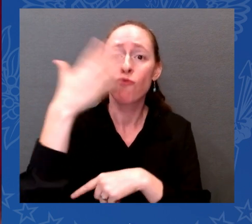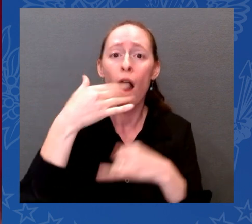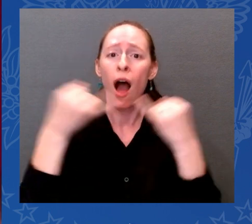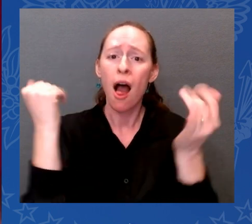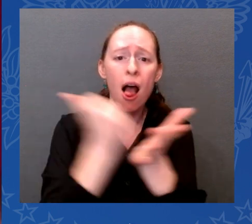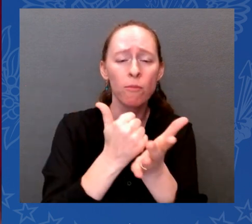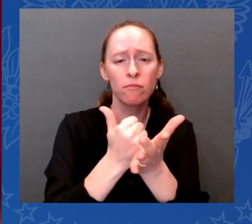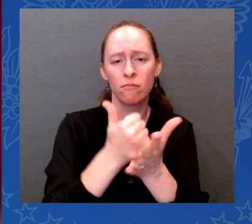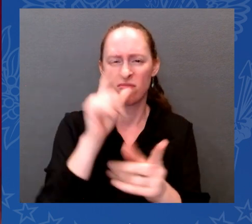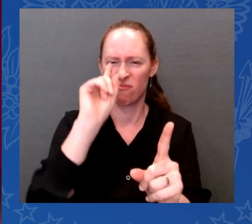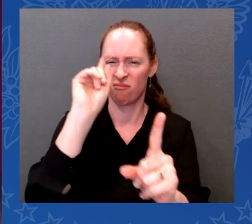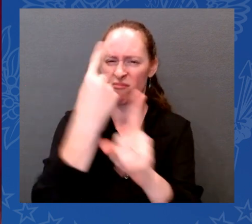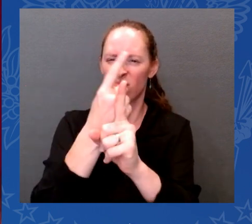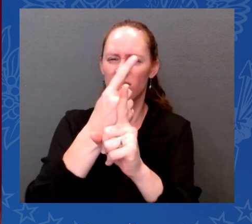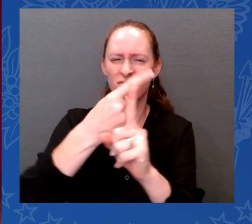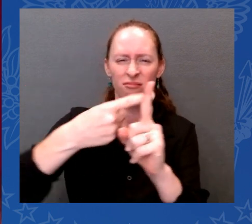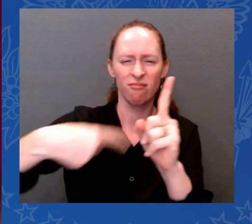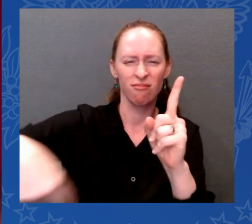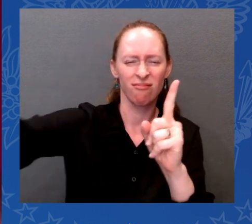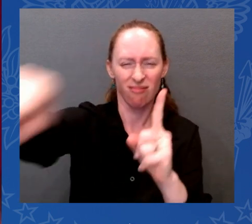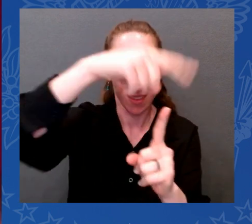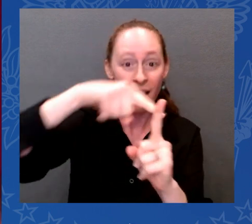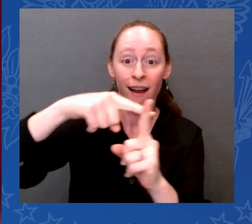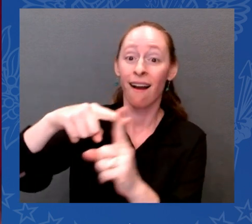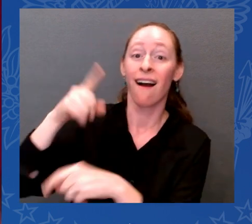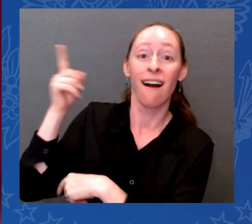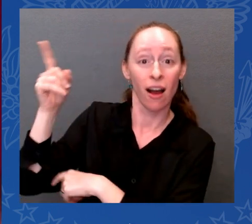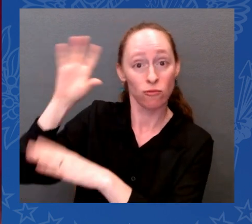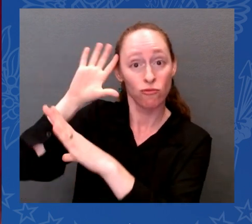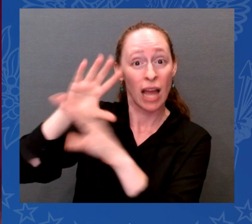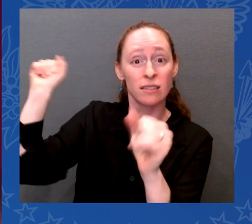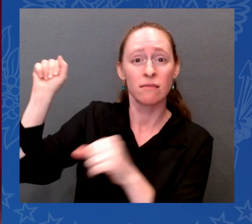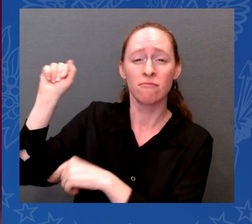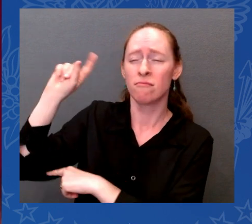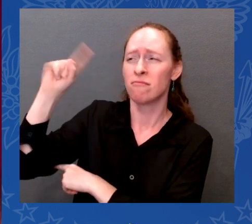with such an affinity and personal connection with us.